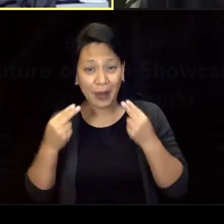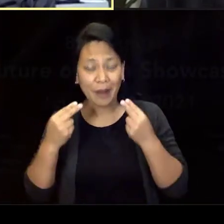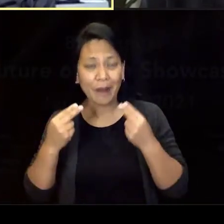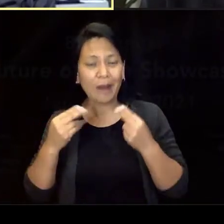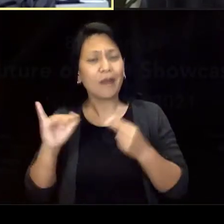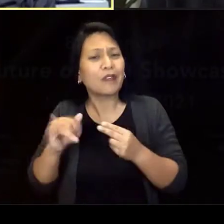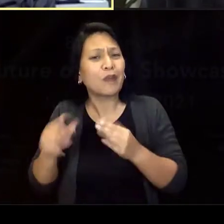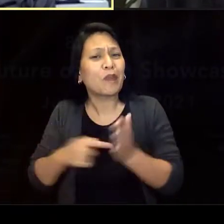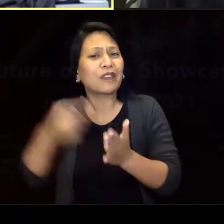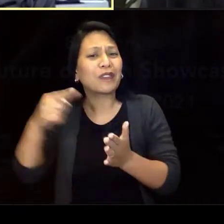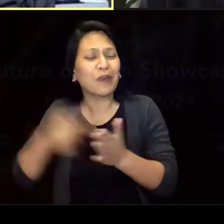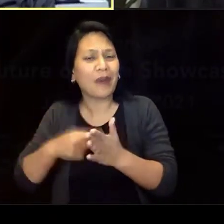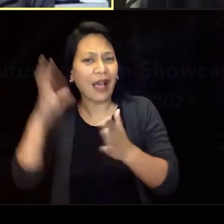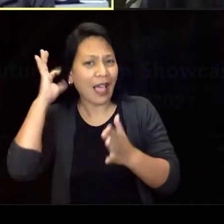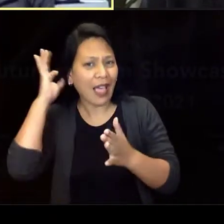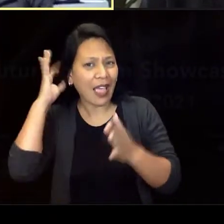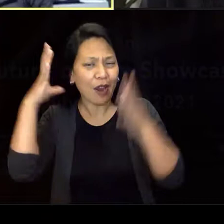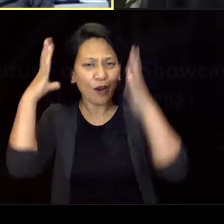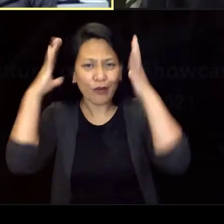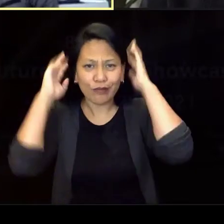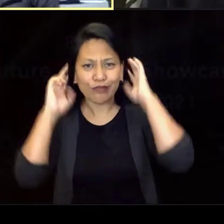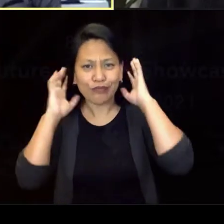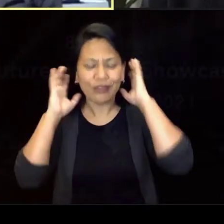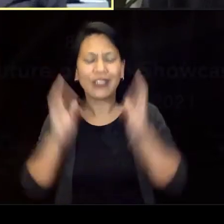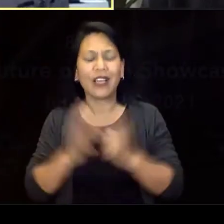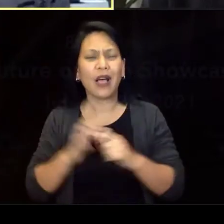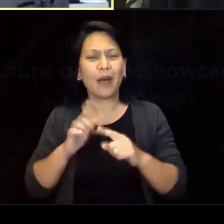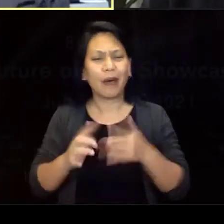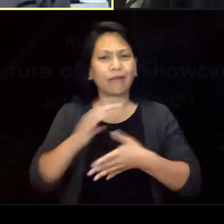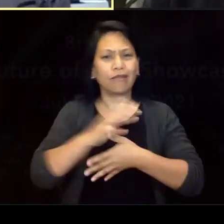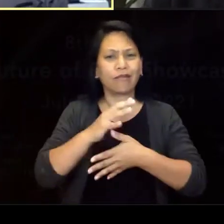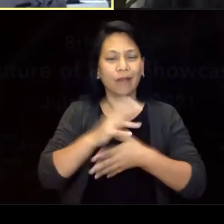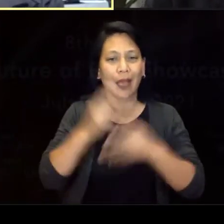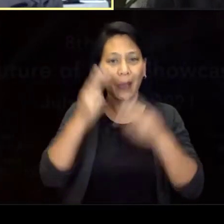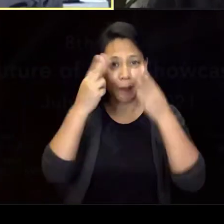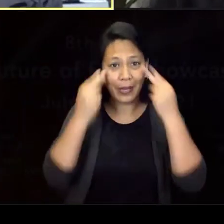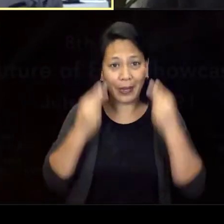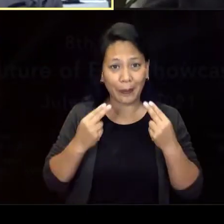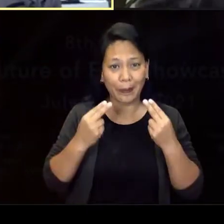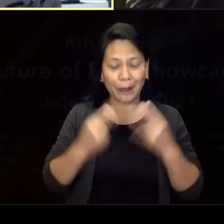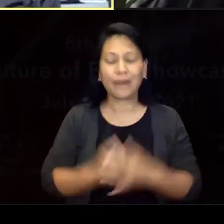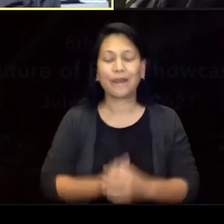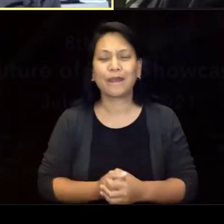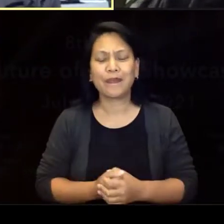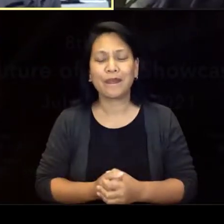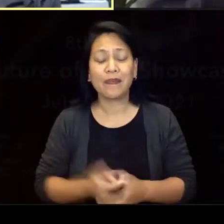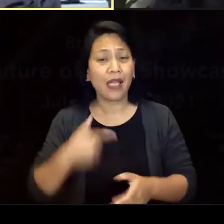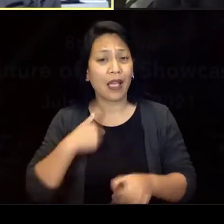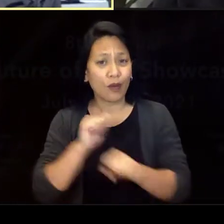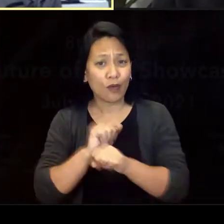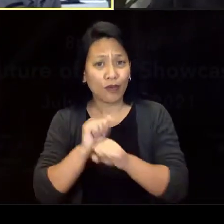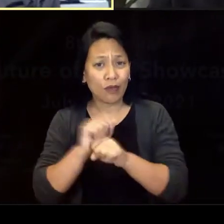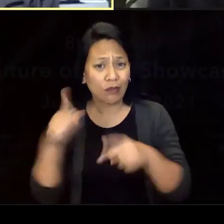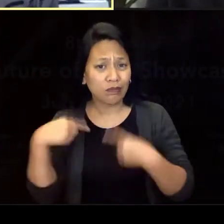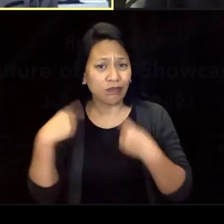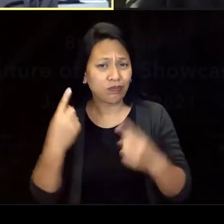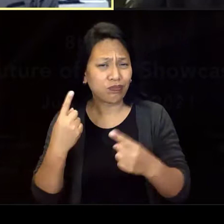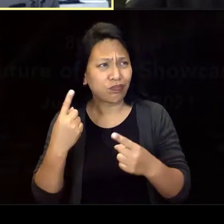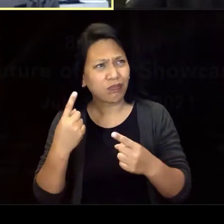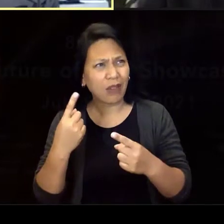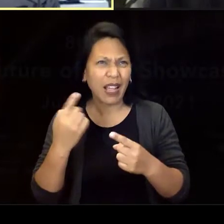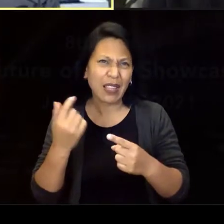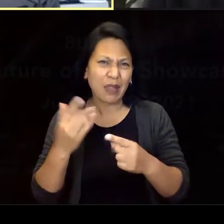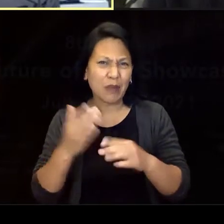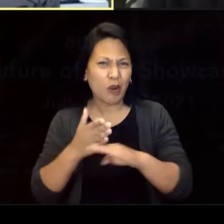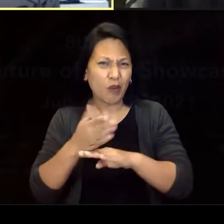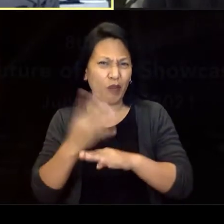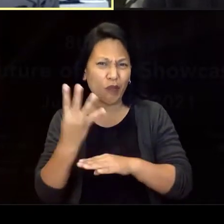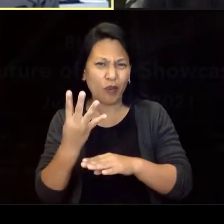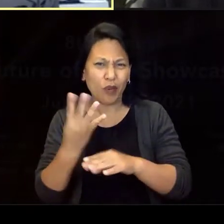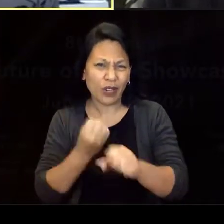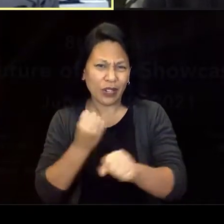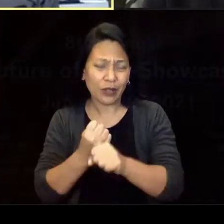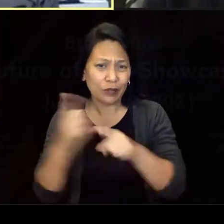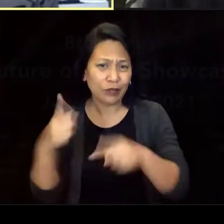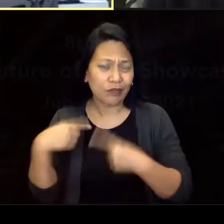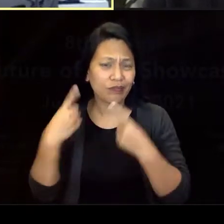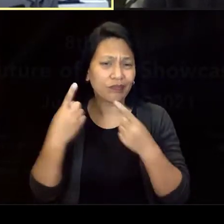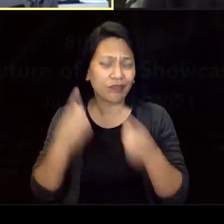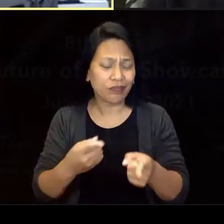But primarily makeup and I've been working, I think for about four years now, a little over four years, professionally and,